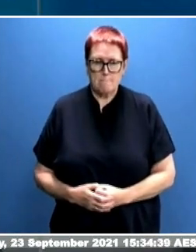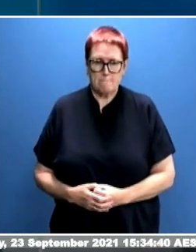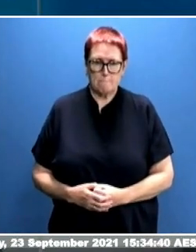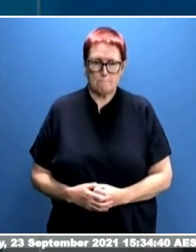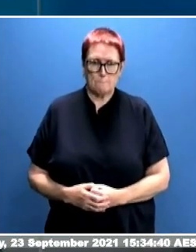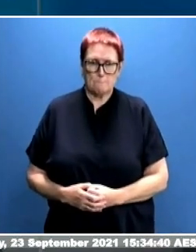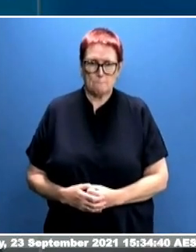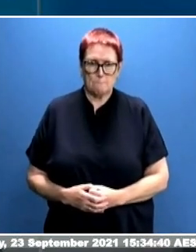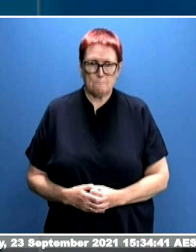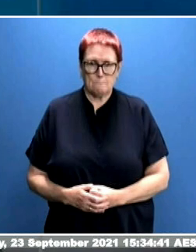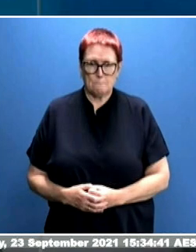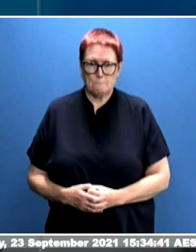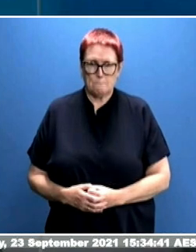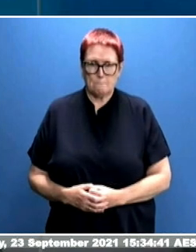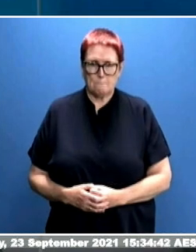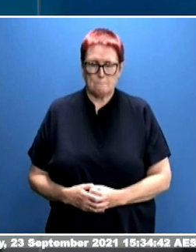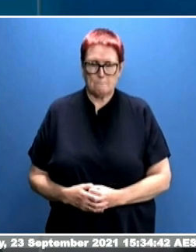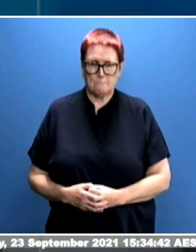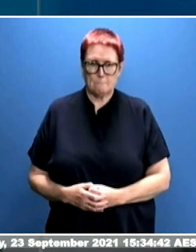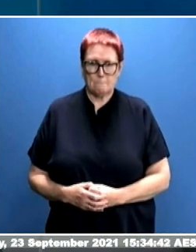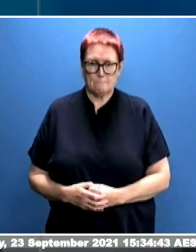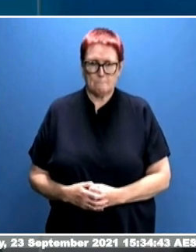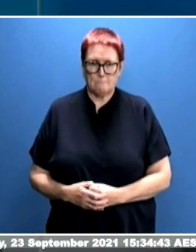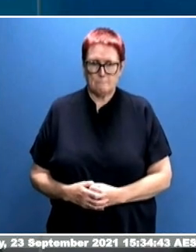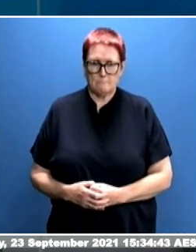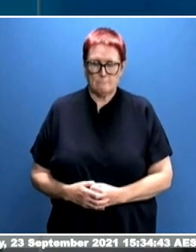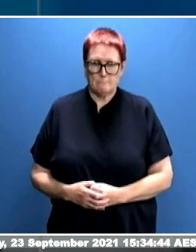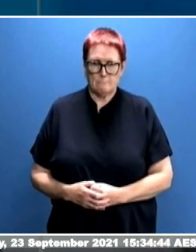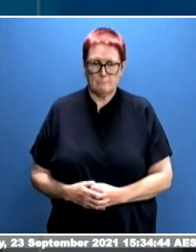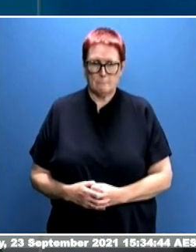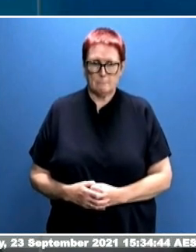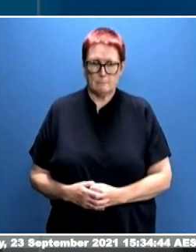Just pardon me, Chair. Yes.